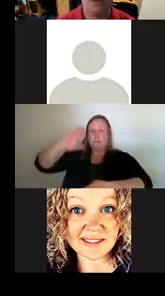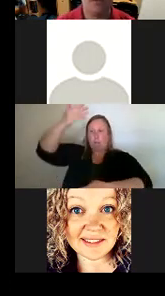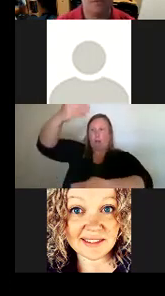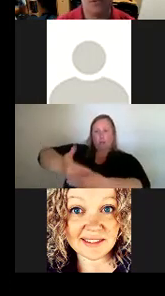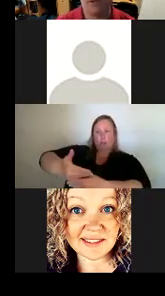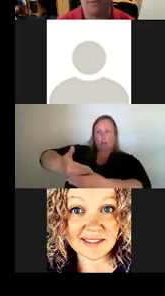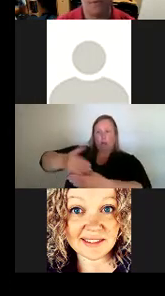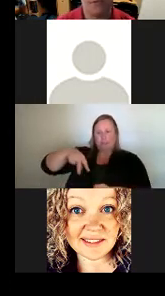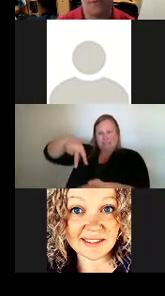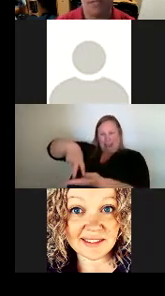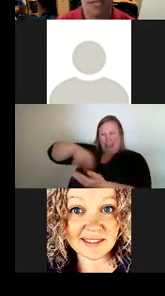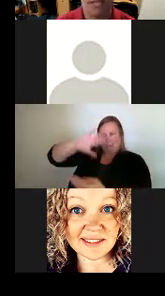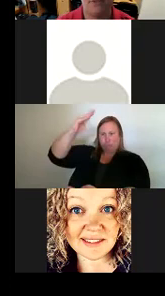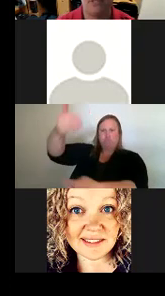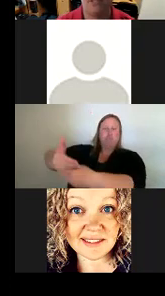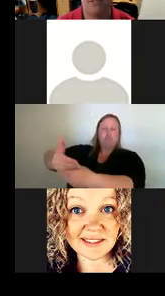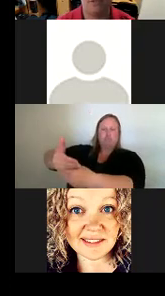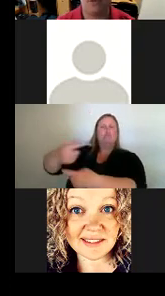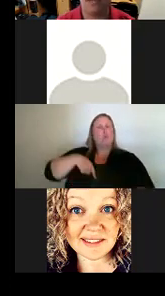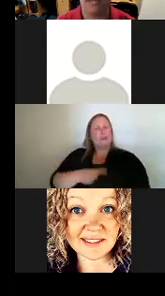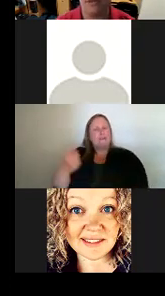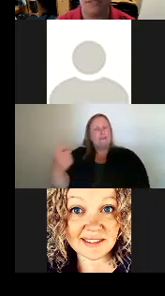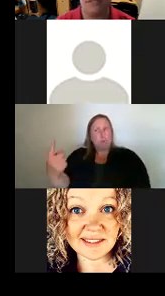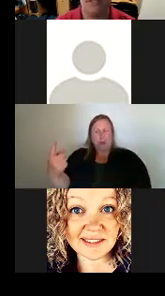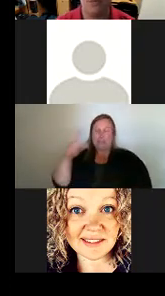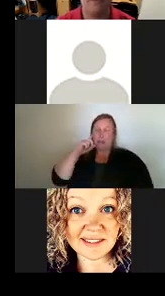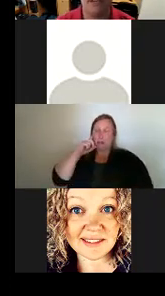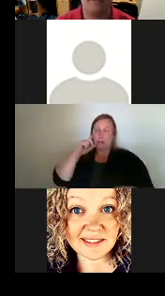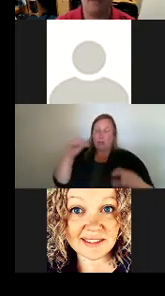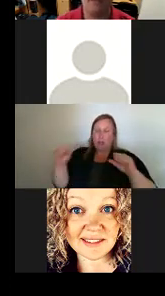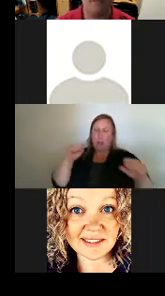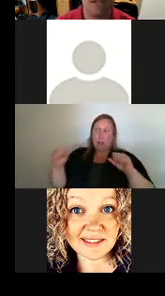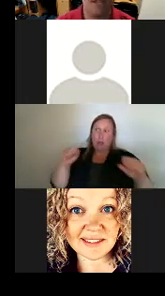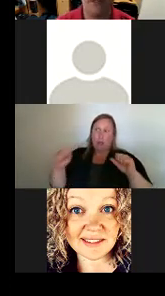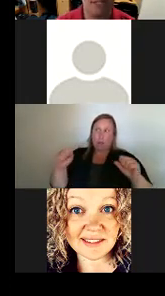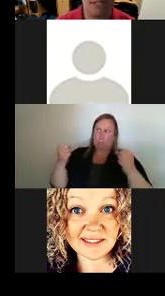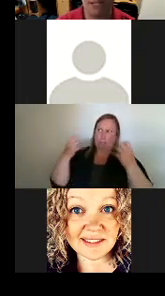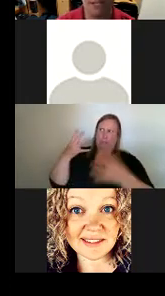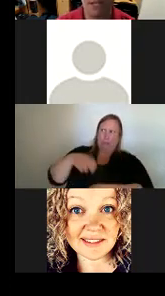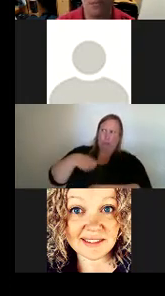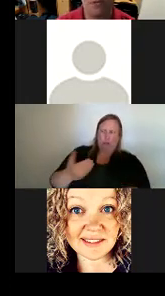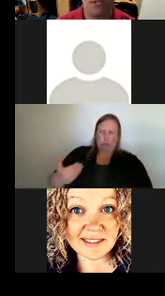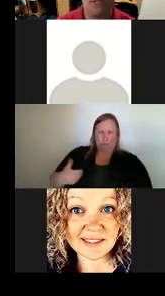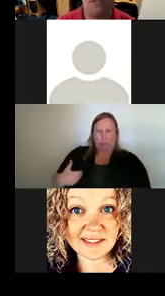WE HAVE ONE FOR ONE OF OUR EMBOSSERS AT THE LIGHTHOUSE THAT IS QUITE LOUD. WE HAD IT FOR MANY YEARS AND IT KEEPS WORKING.